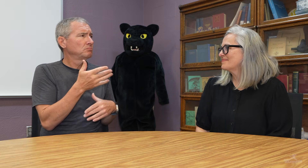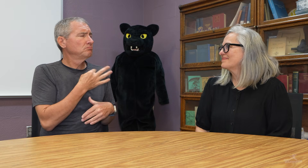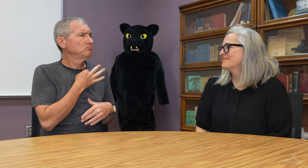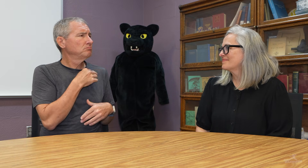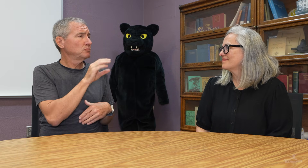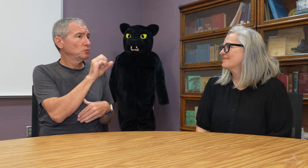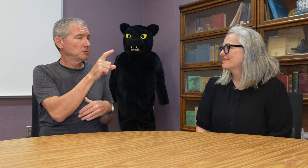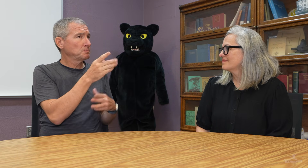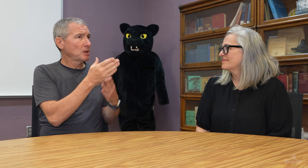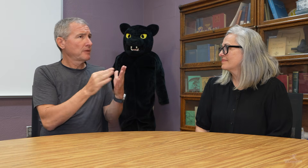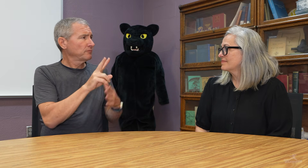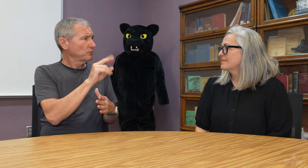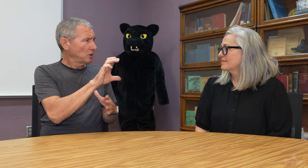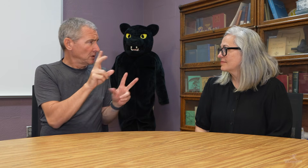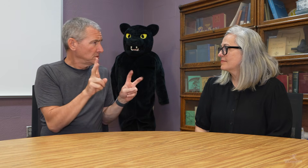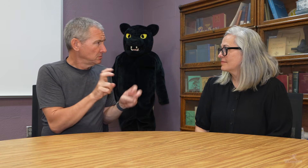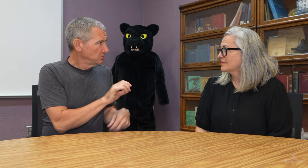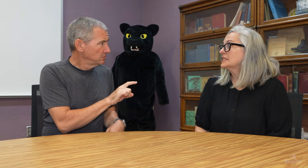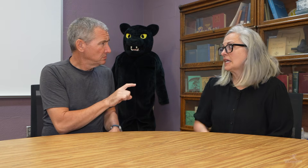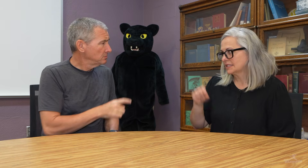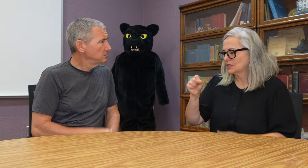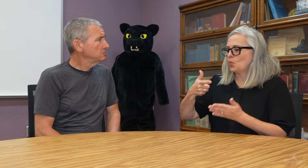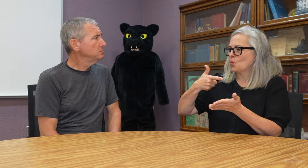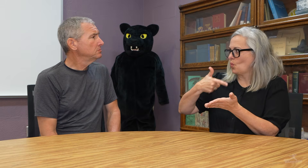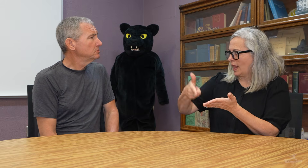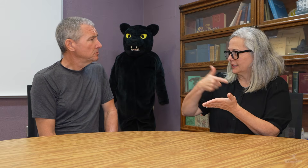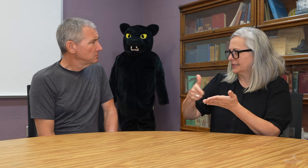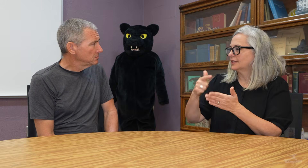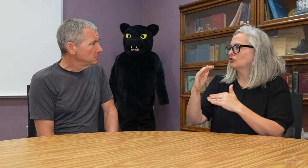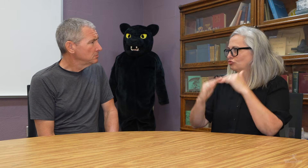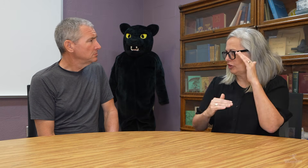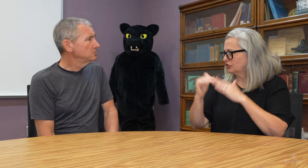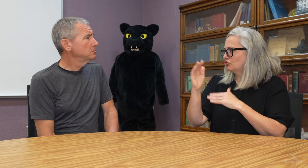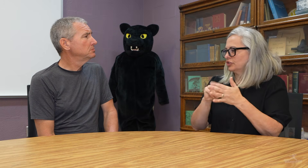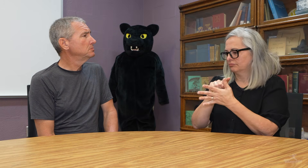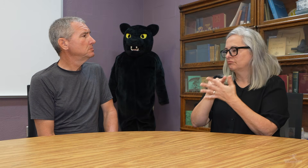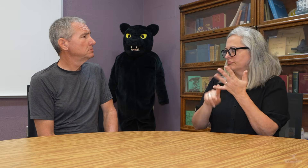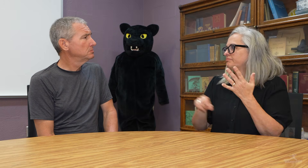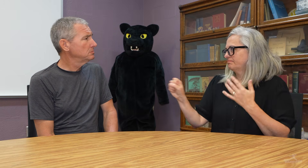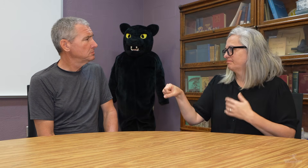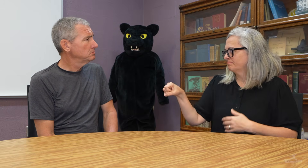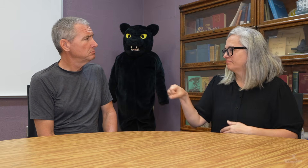I was wondering if OSD have Career and Technical Education programs? Yes! We have welding, construction, and more.